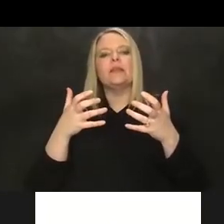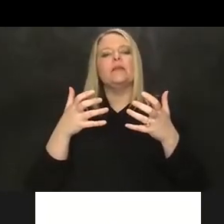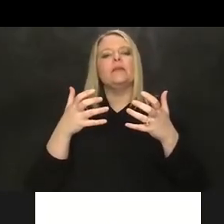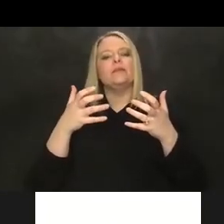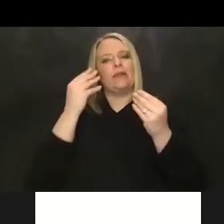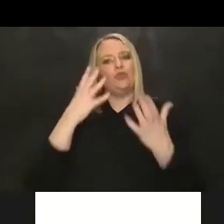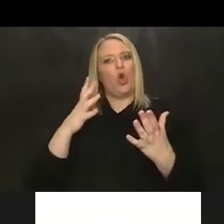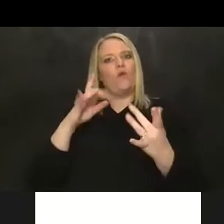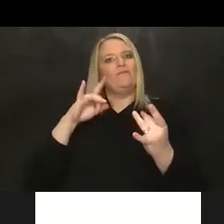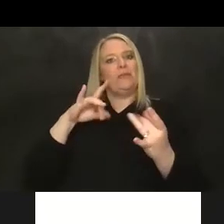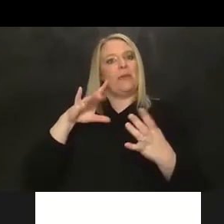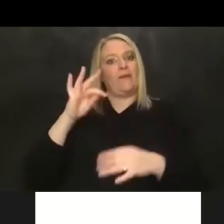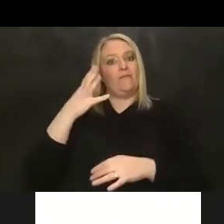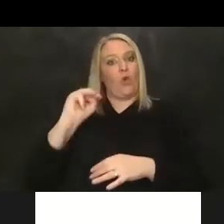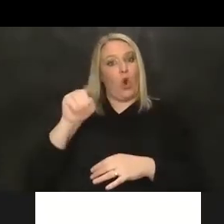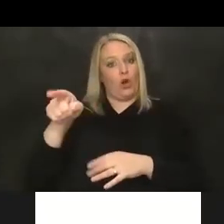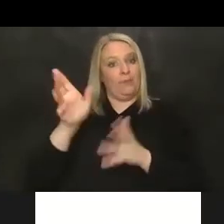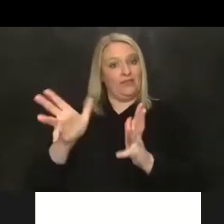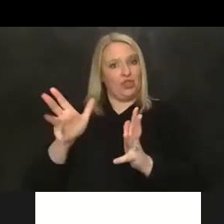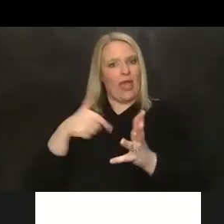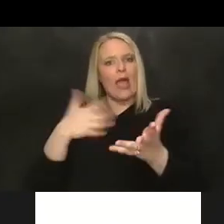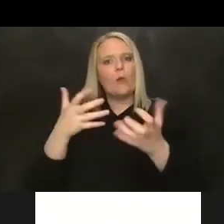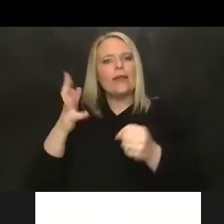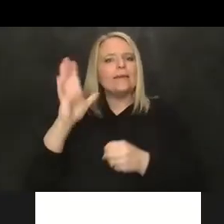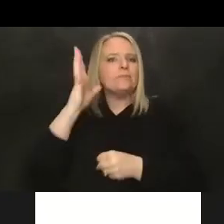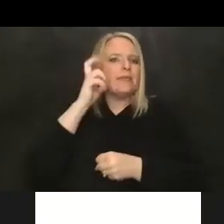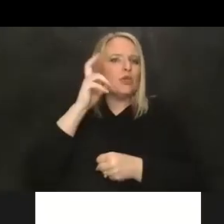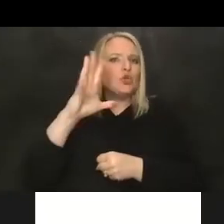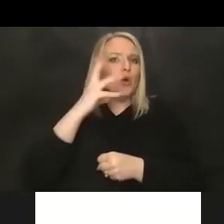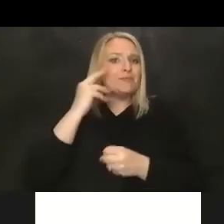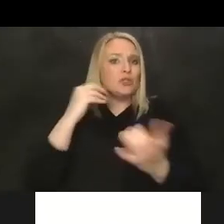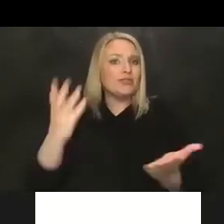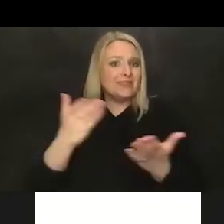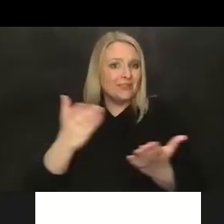how the event was for you, in terms of what you wanted to see more of and what we could consider